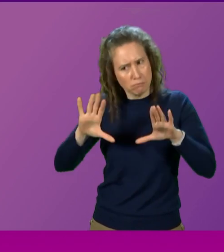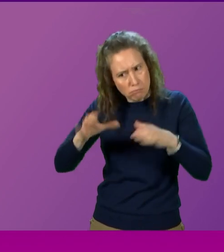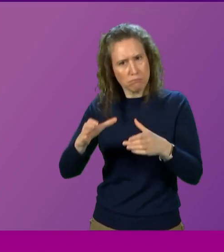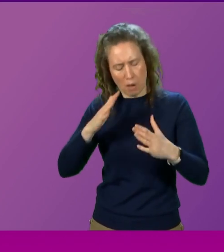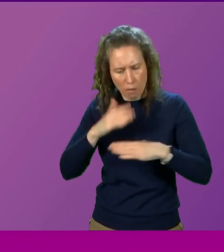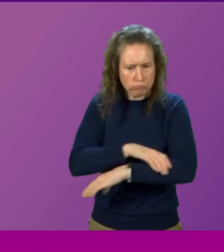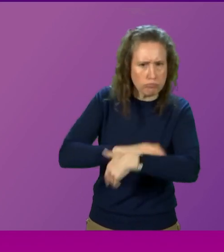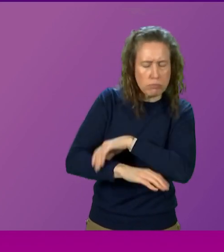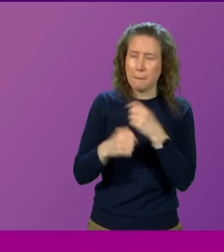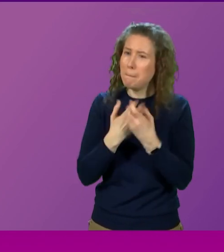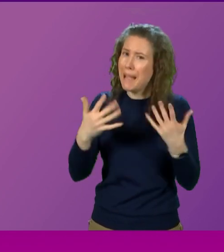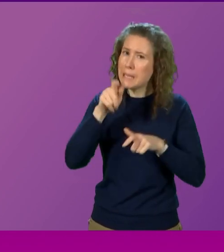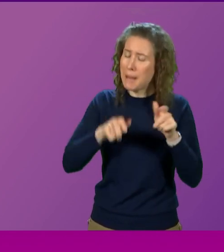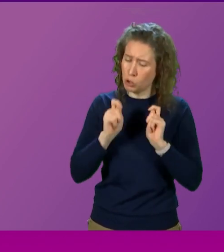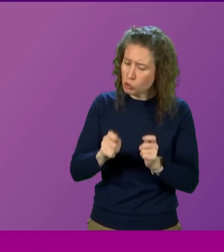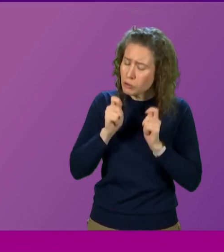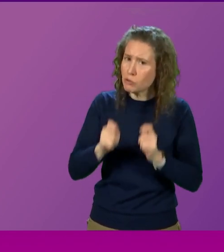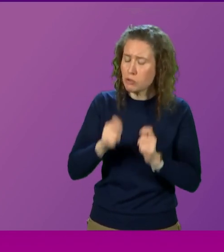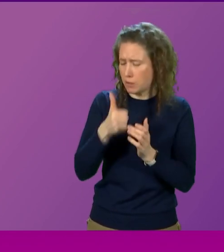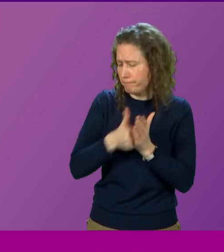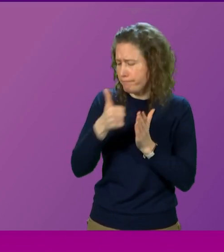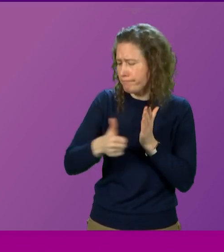many patients every single week.